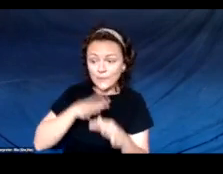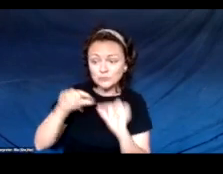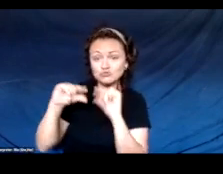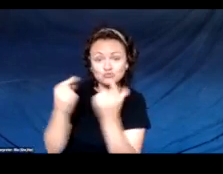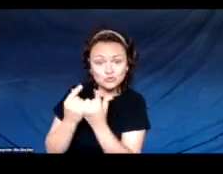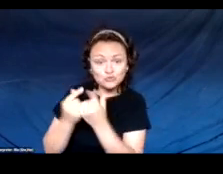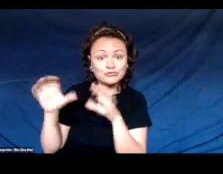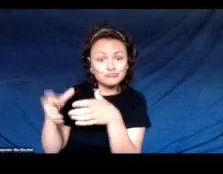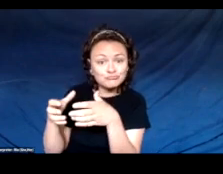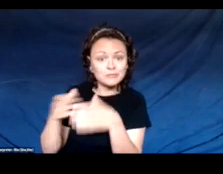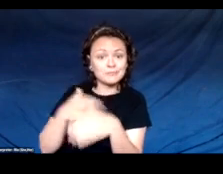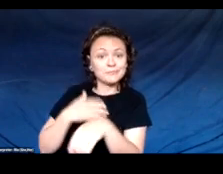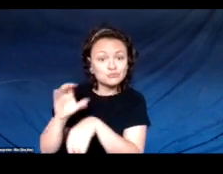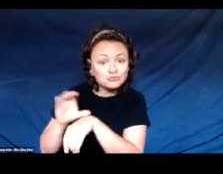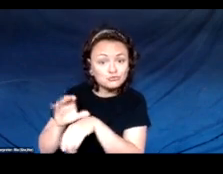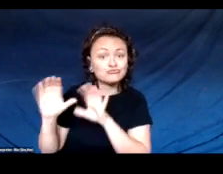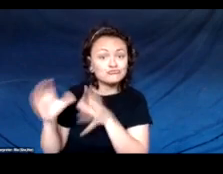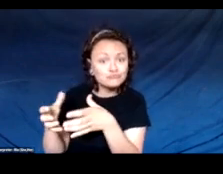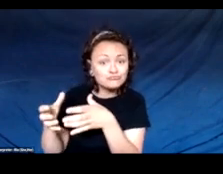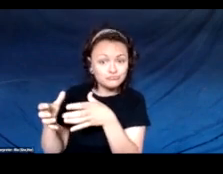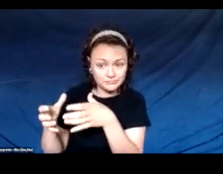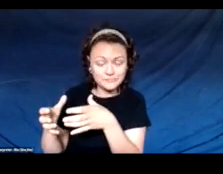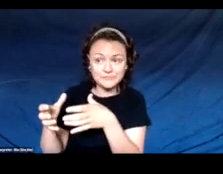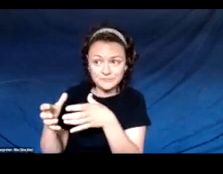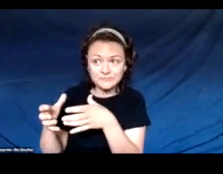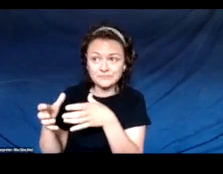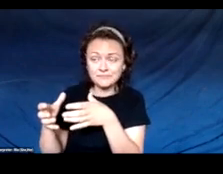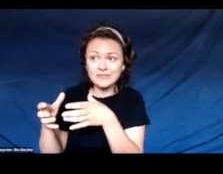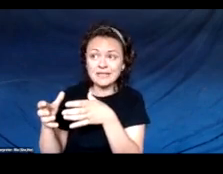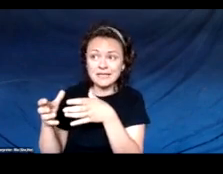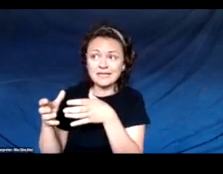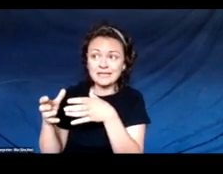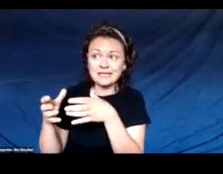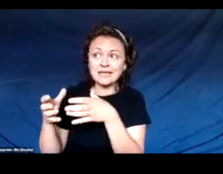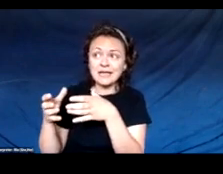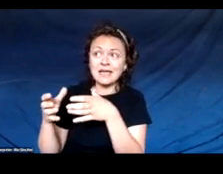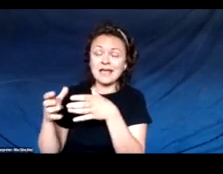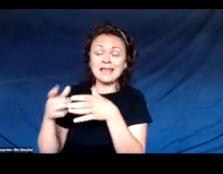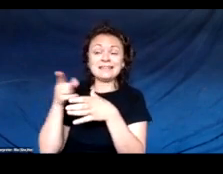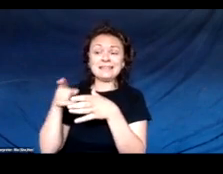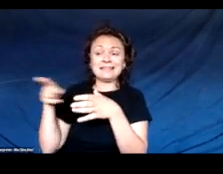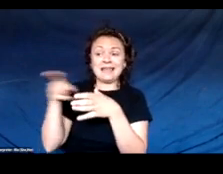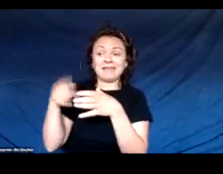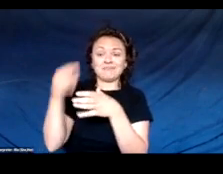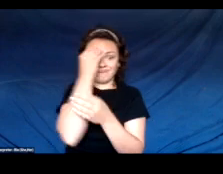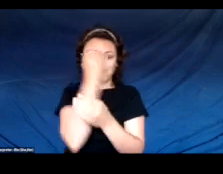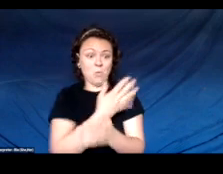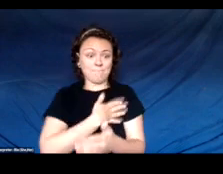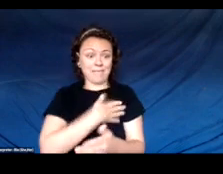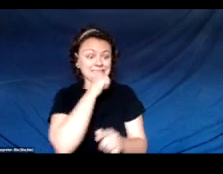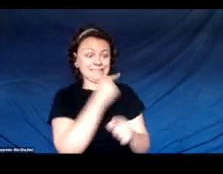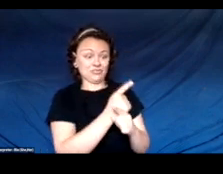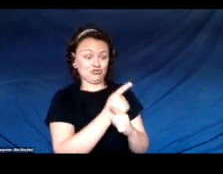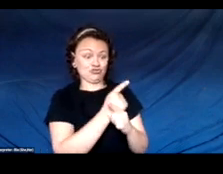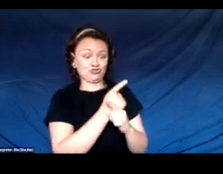secretly said to my older sister and my mom, Marco